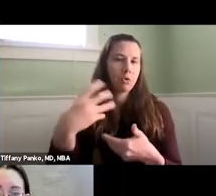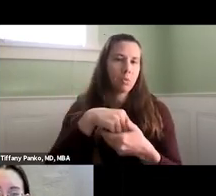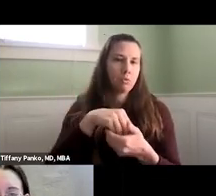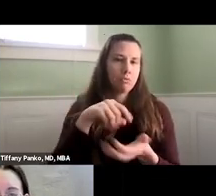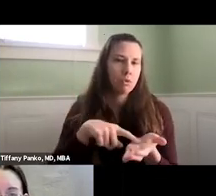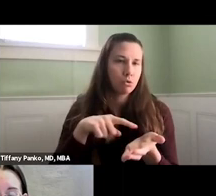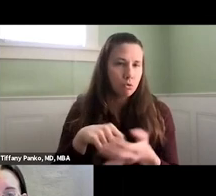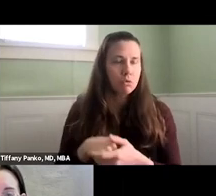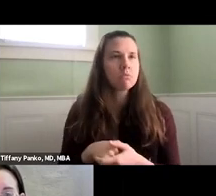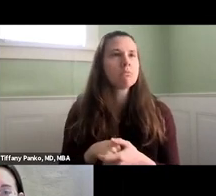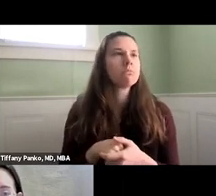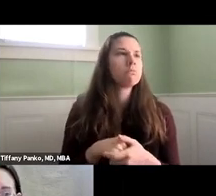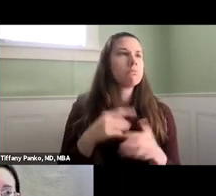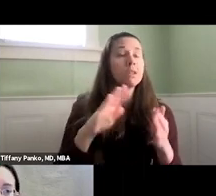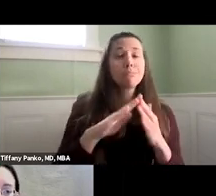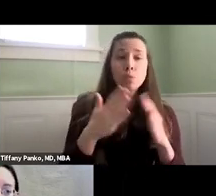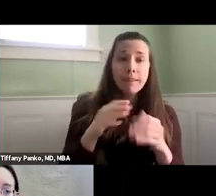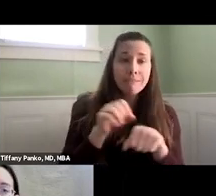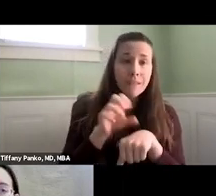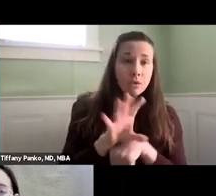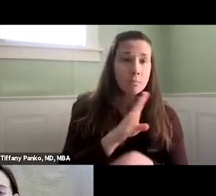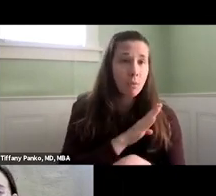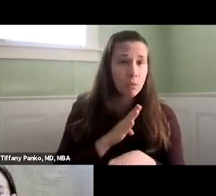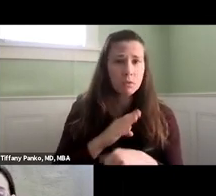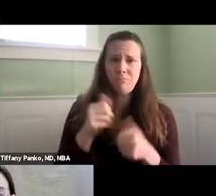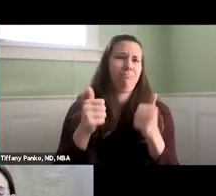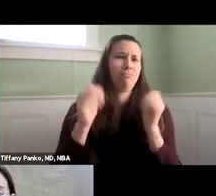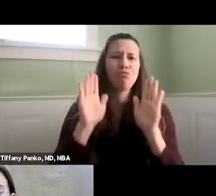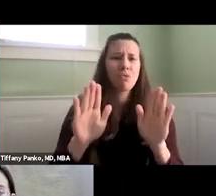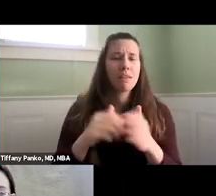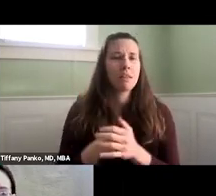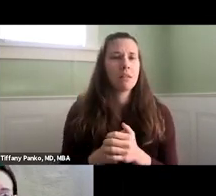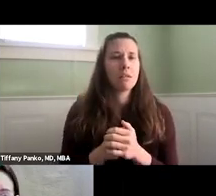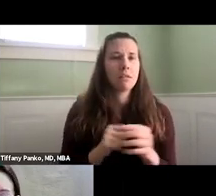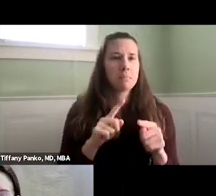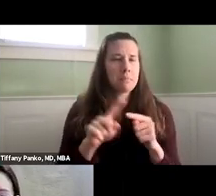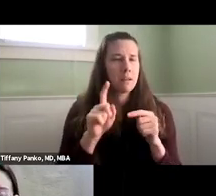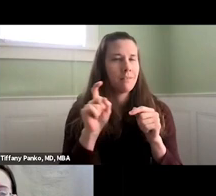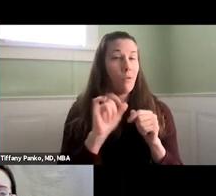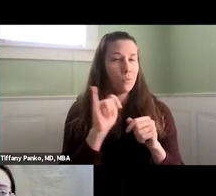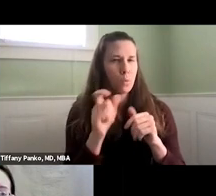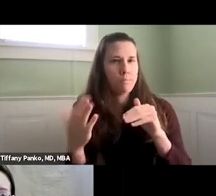face this overtime. One way of combating that is through participatory research, Community-Based